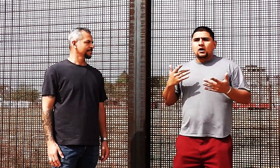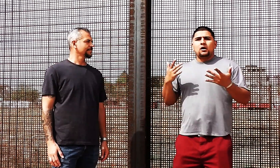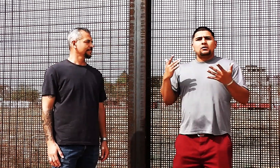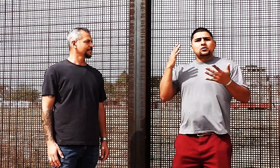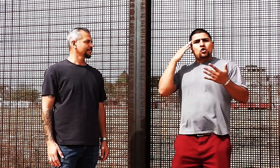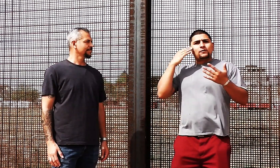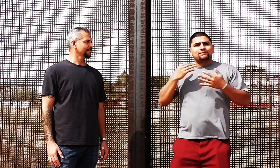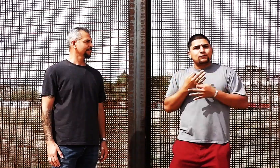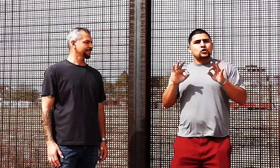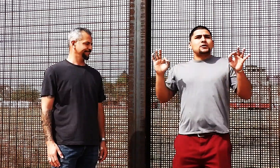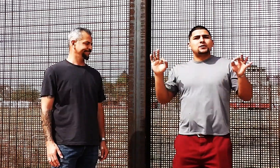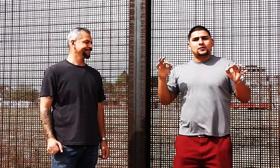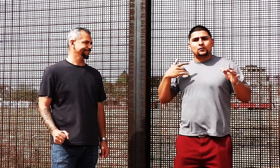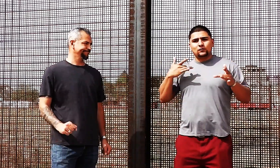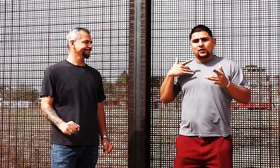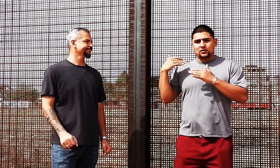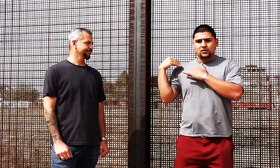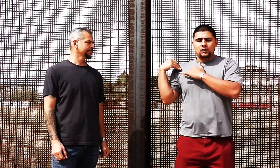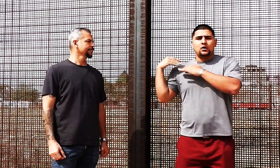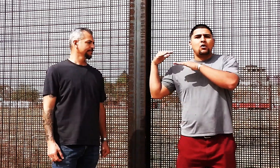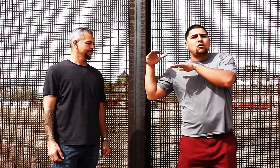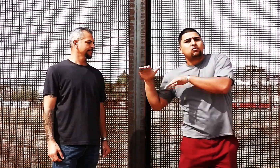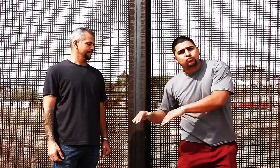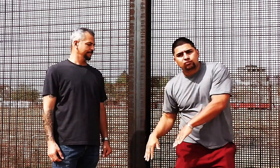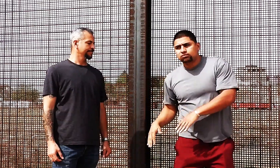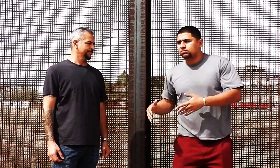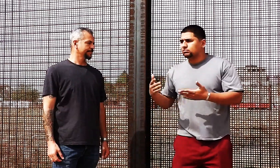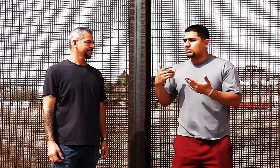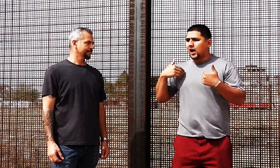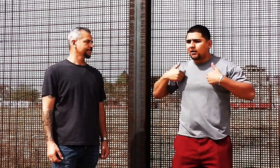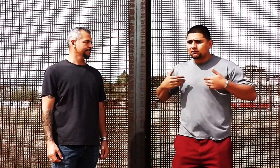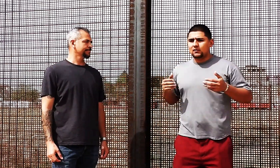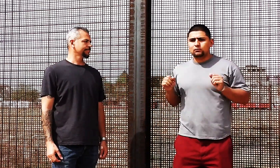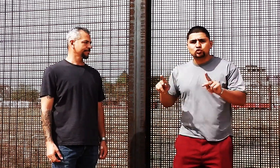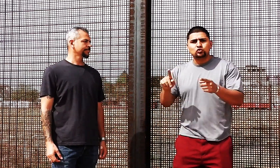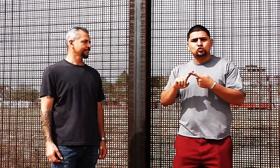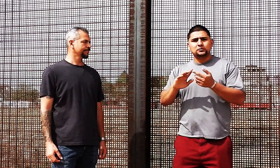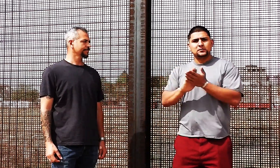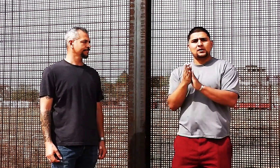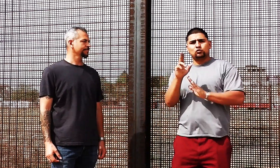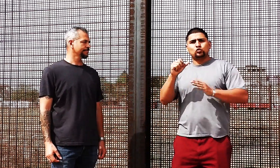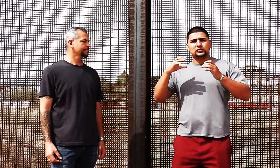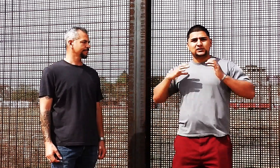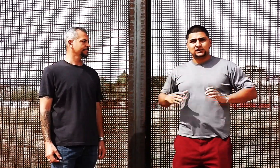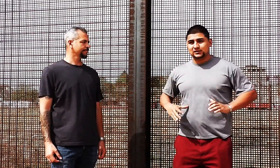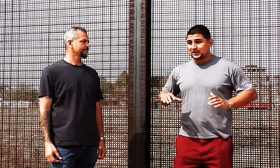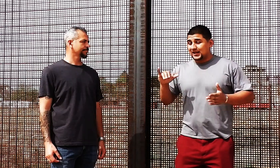We will free - be able to feel at ease knowing that we have opportunities to become US Citizens.